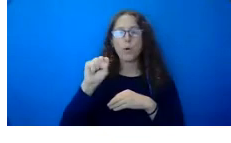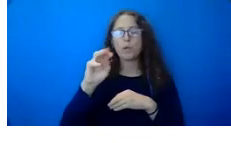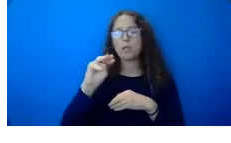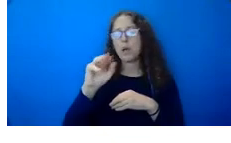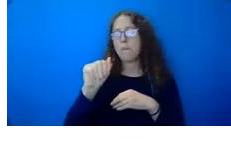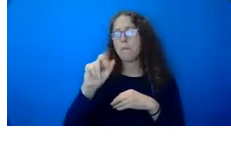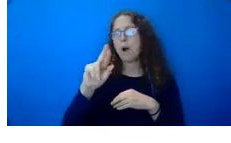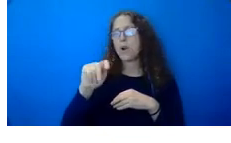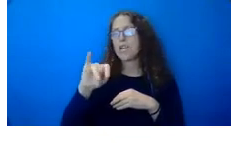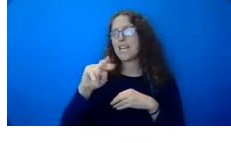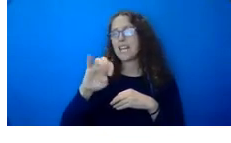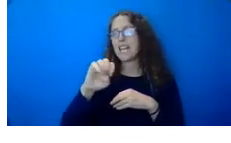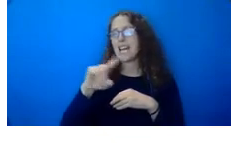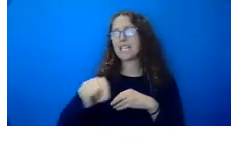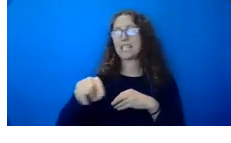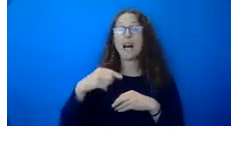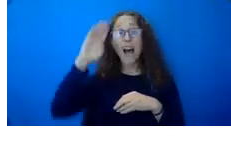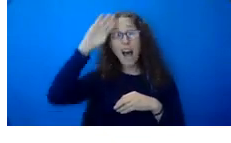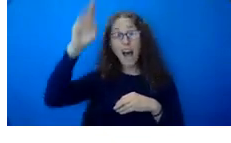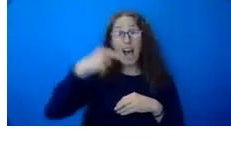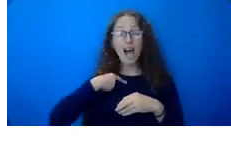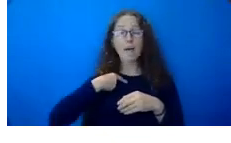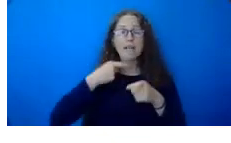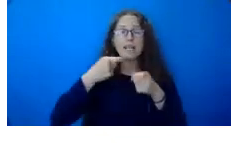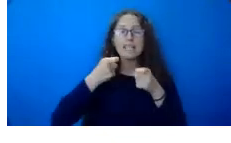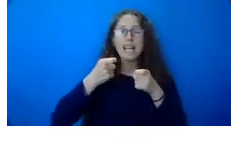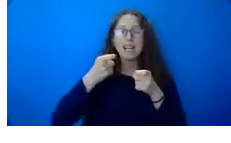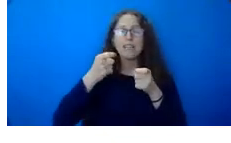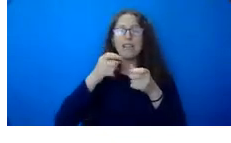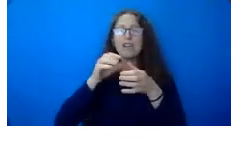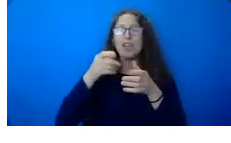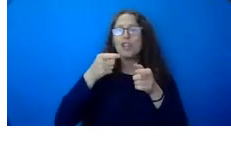» EXCELLENT, WELCOME KIMBERLY.